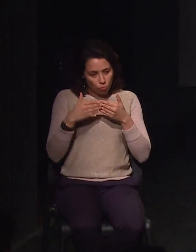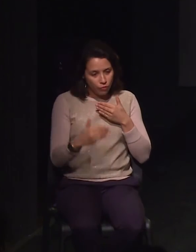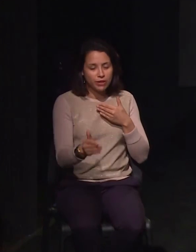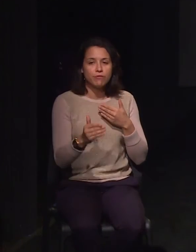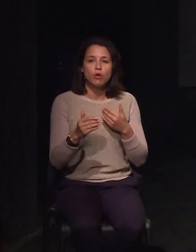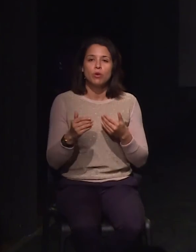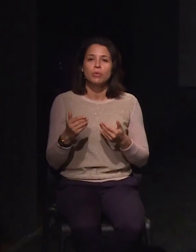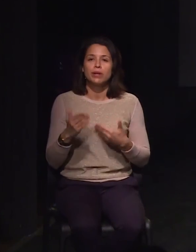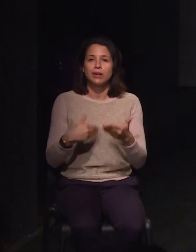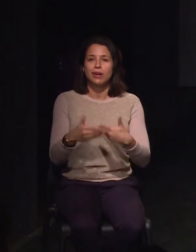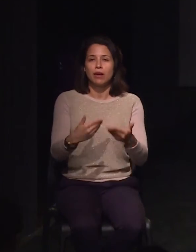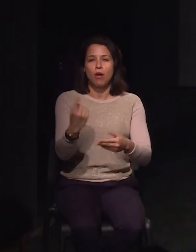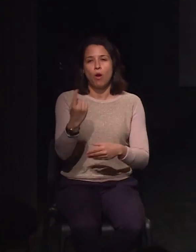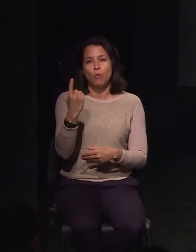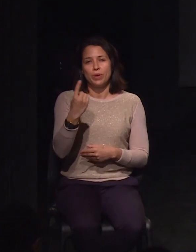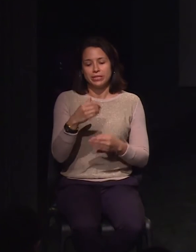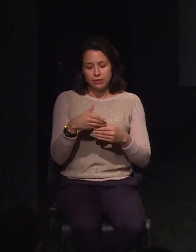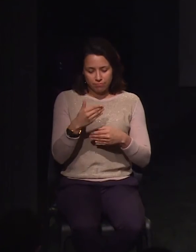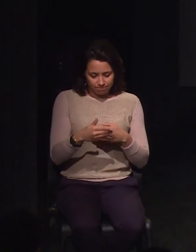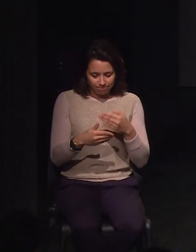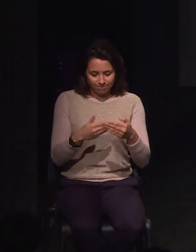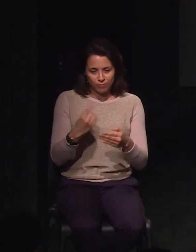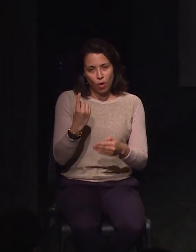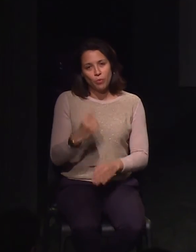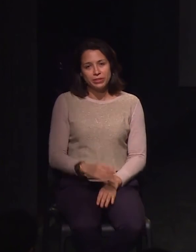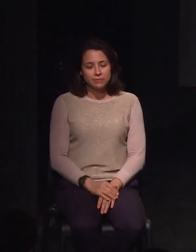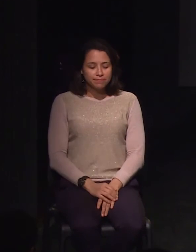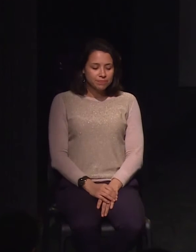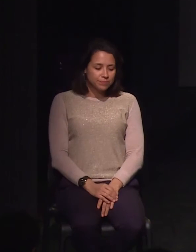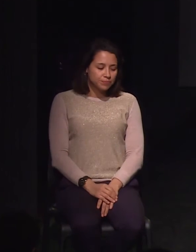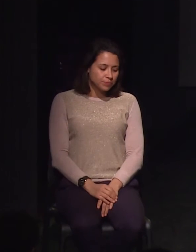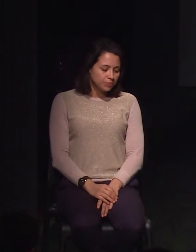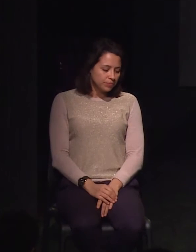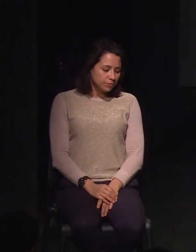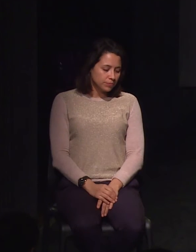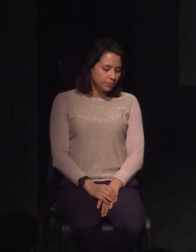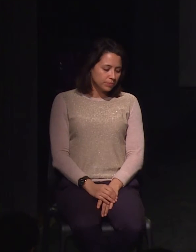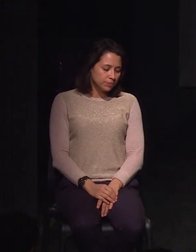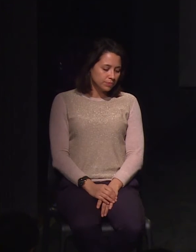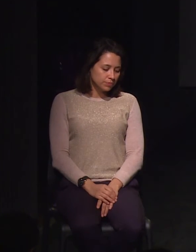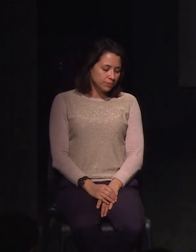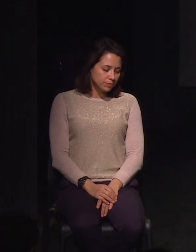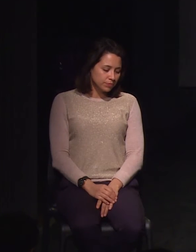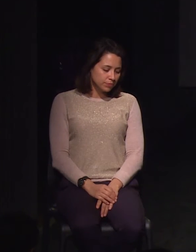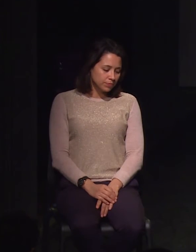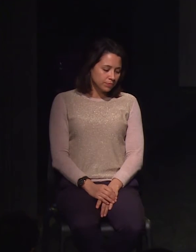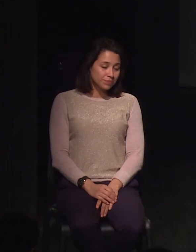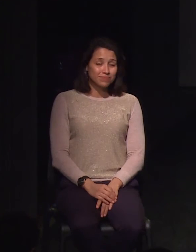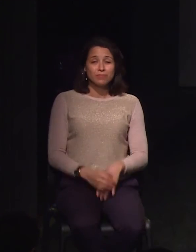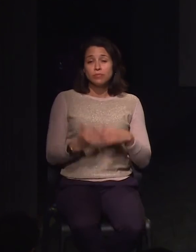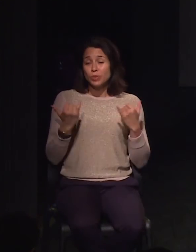always the forward, there’s always the next step. And I think now we’re at a particular time that’s filled with opportunity.